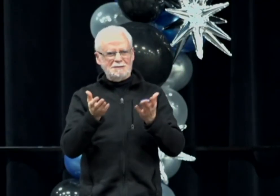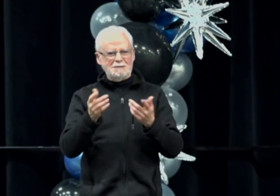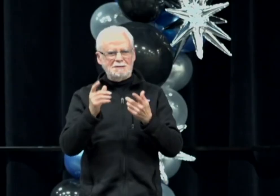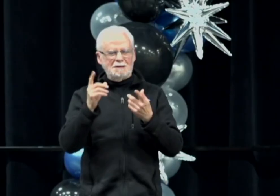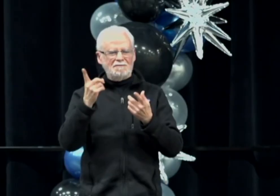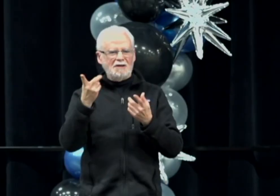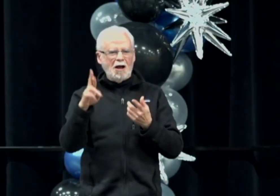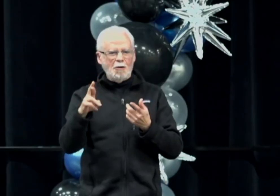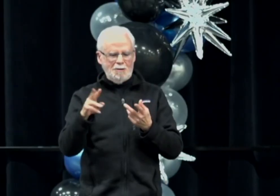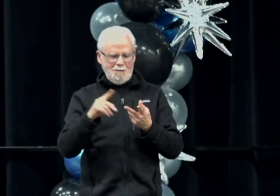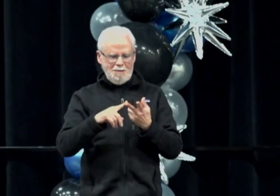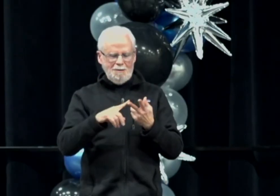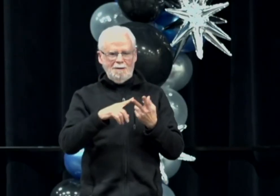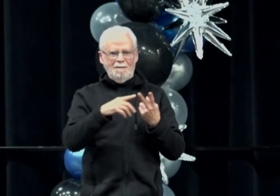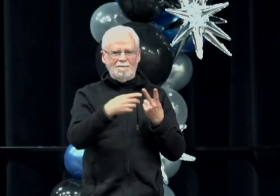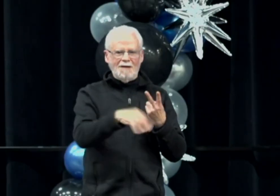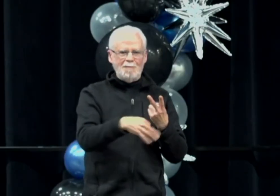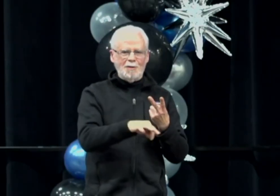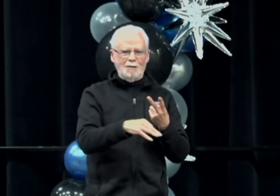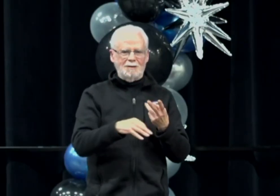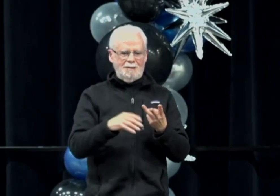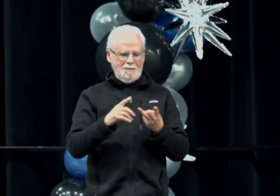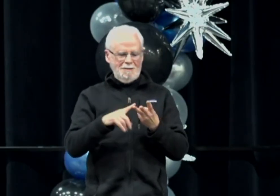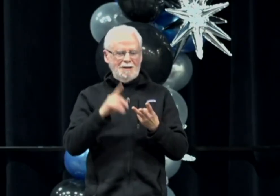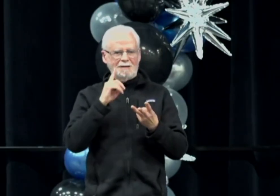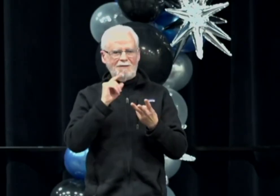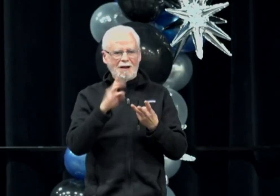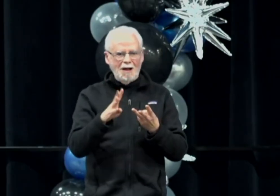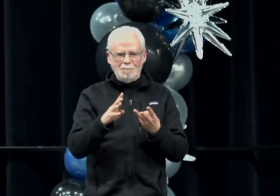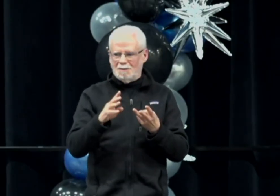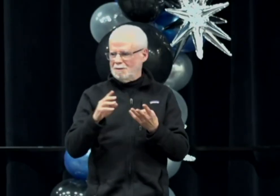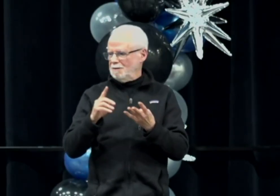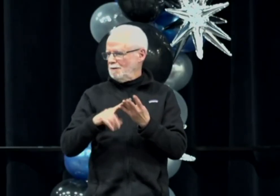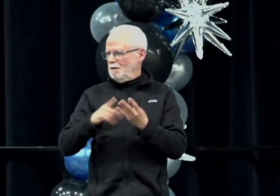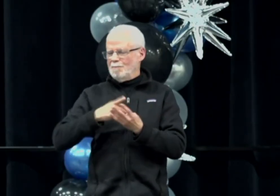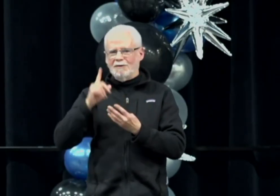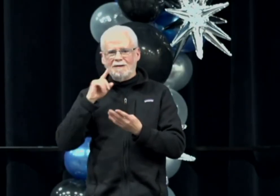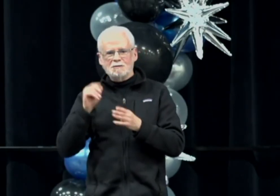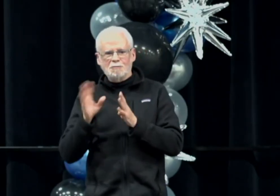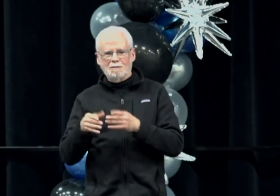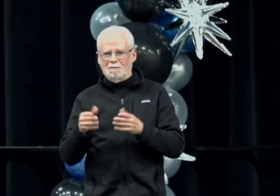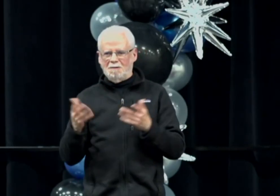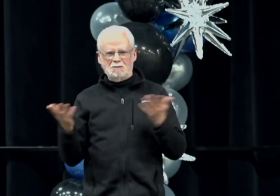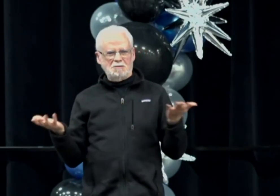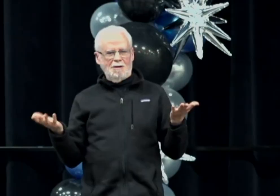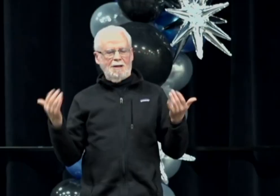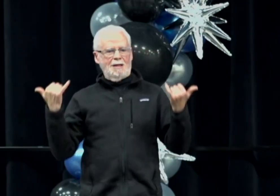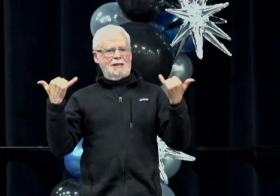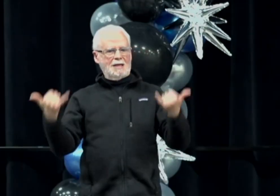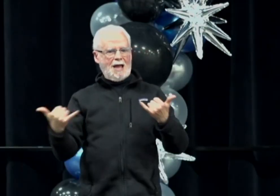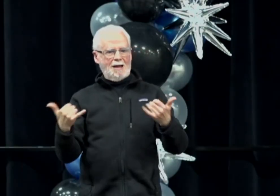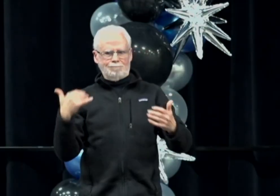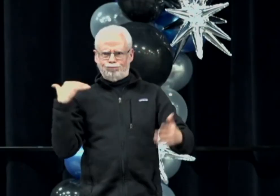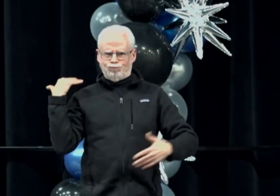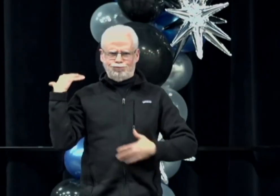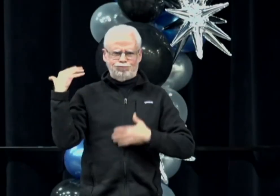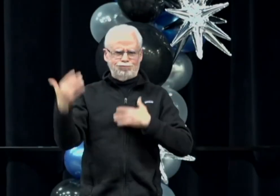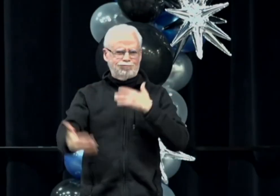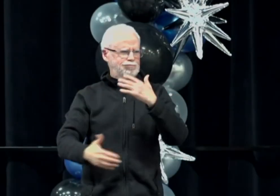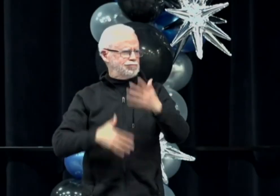In conclusion, from 1975 when we had few services in Minnesota, such as DVR,